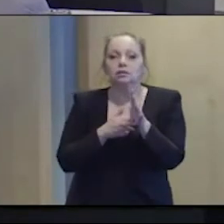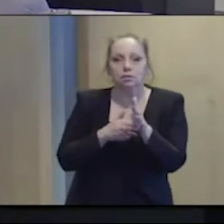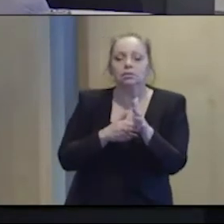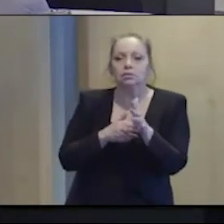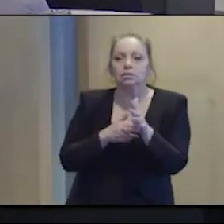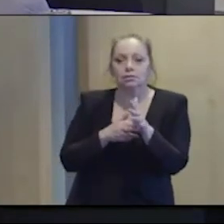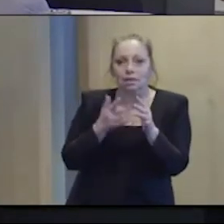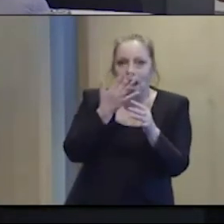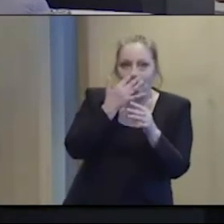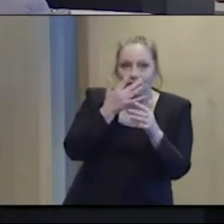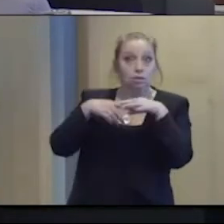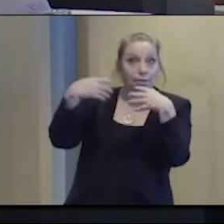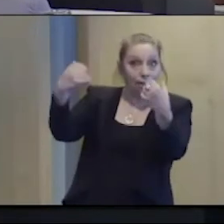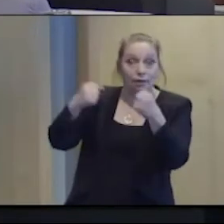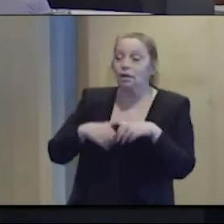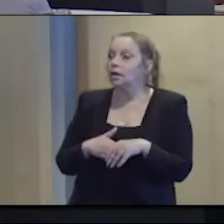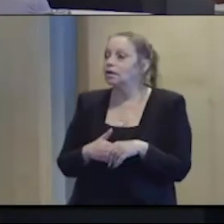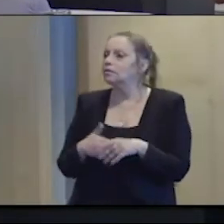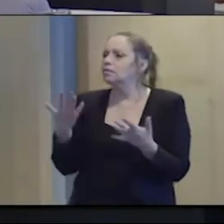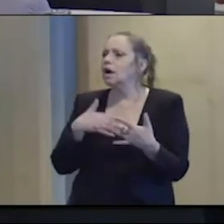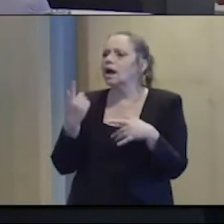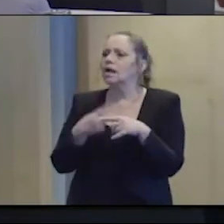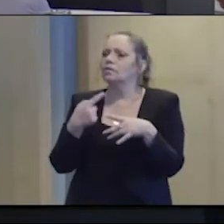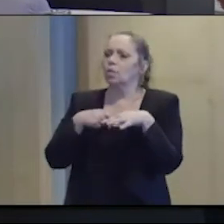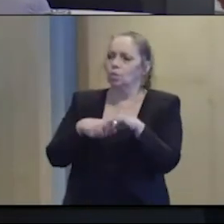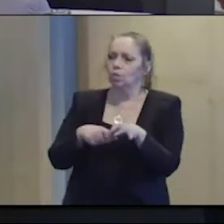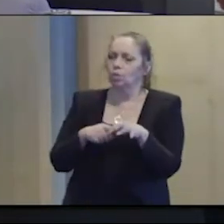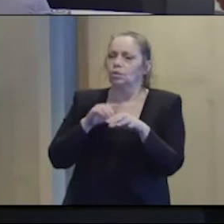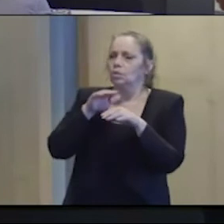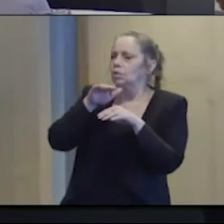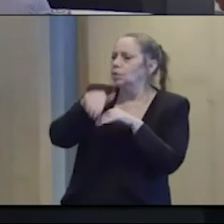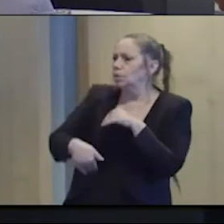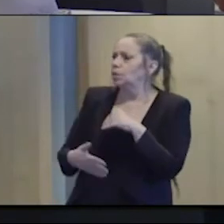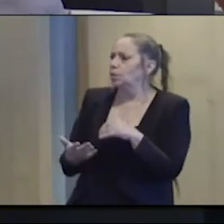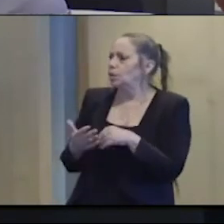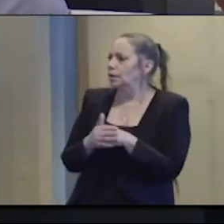Final question. I just have a question in regards to whether there's something in the